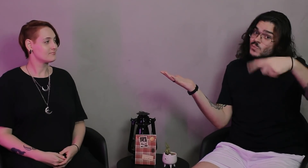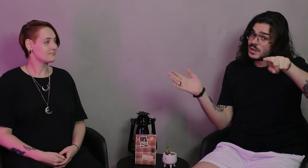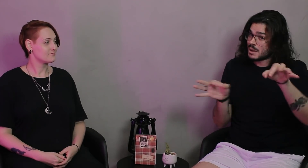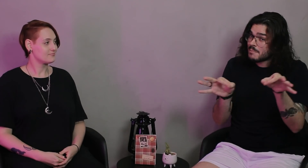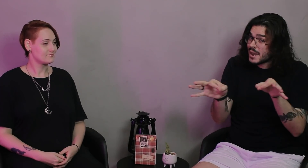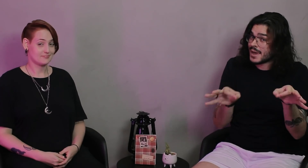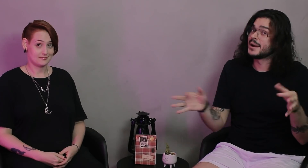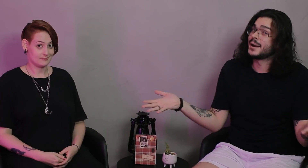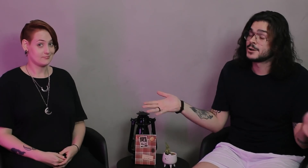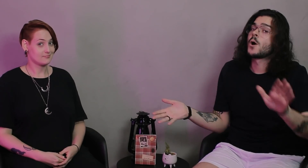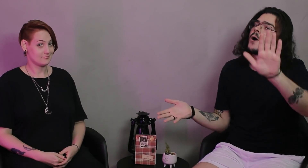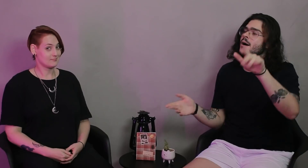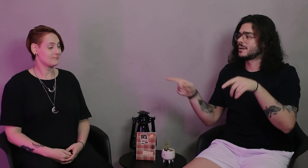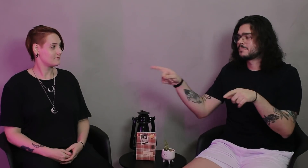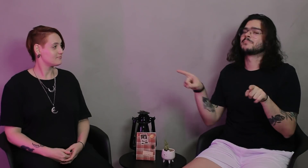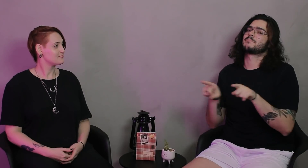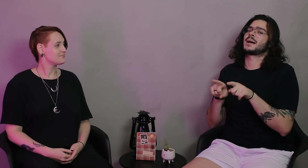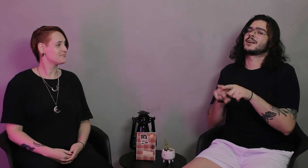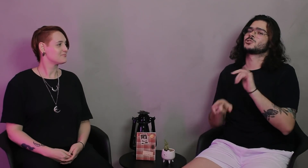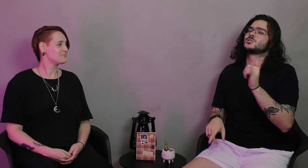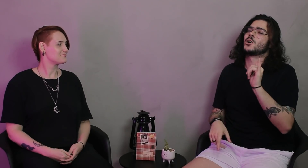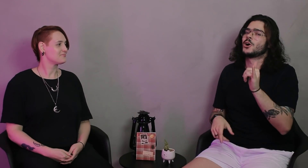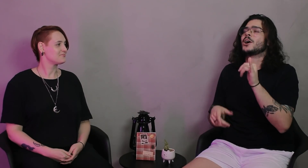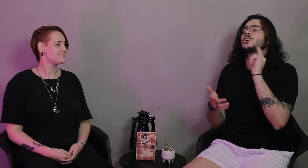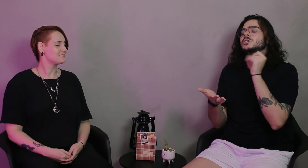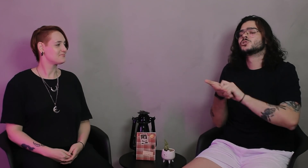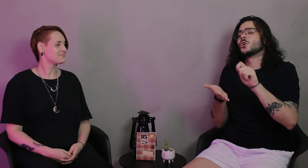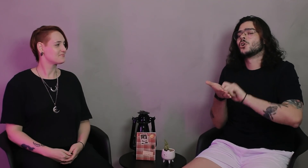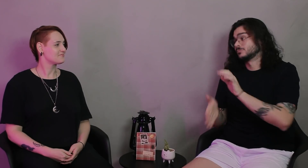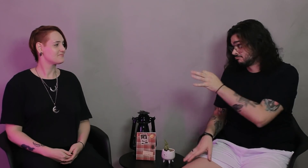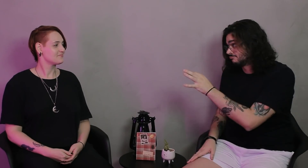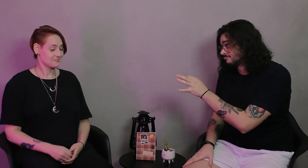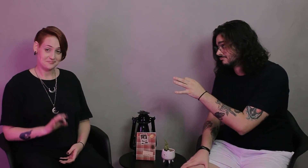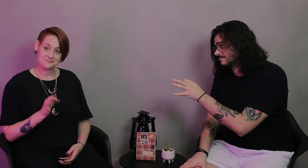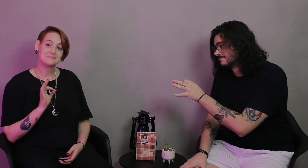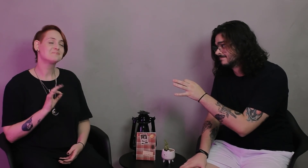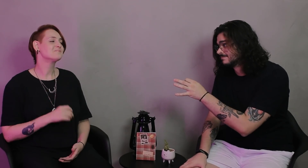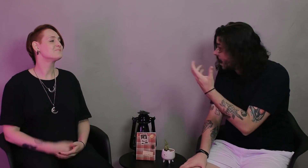are you ready? Dani, you're going to tell me about the diary, right? This.